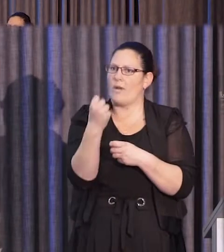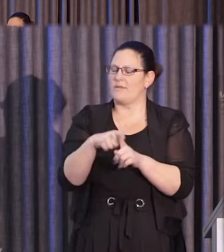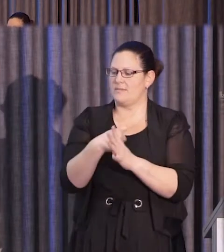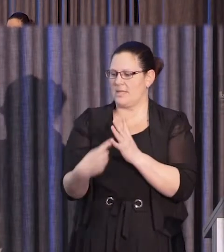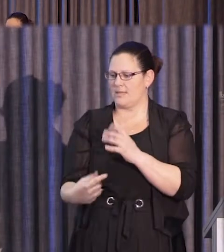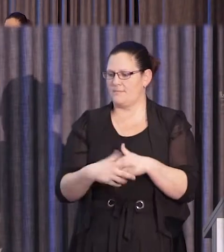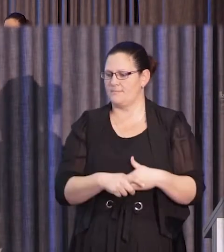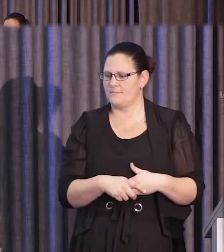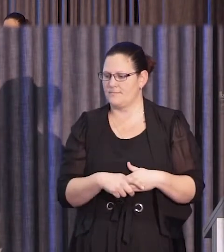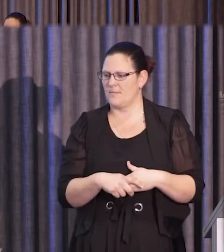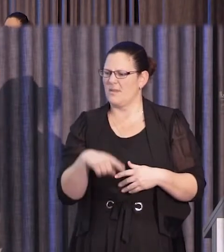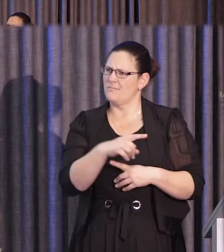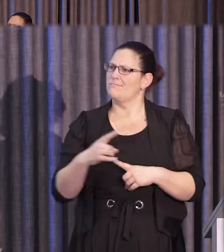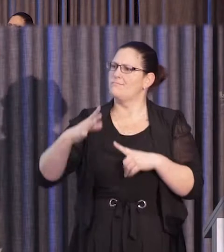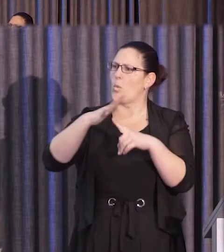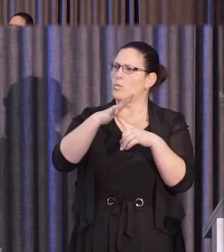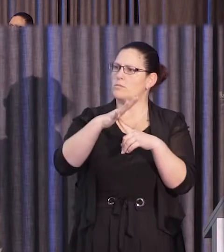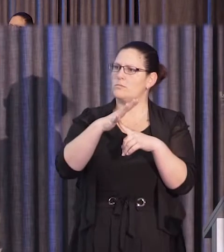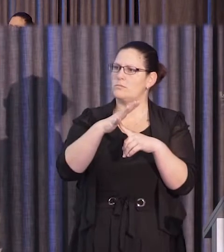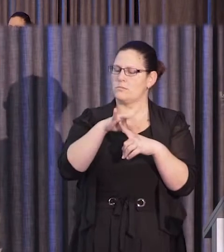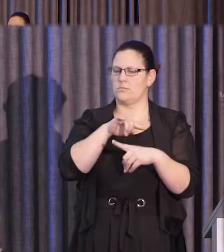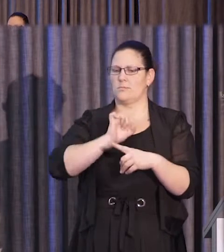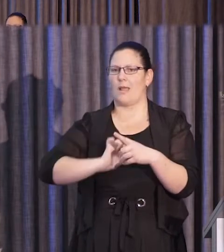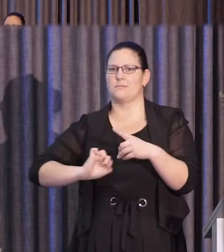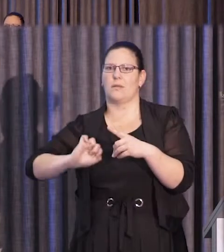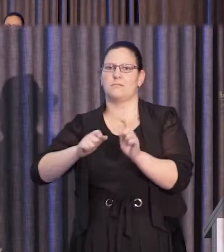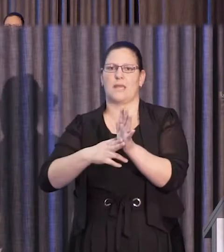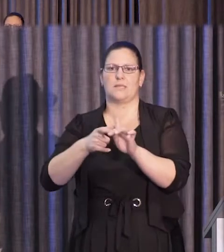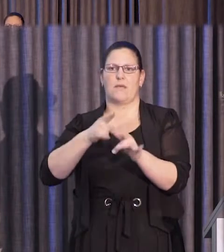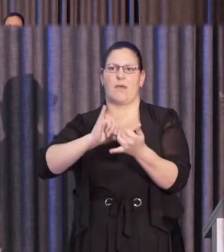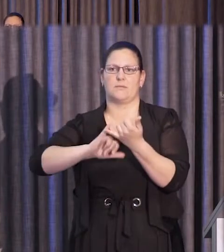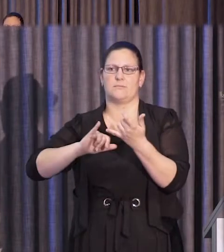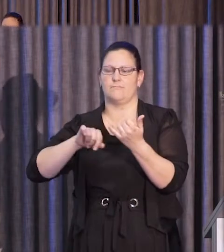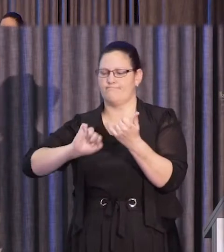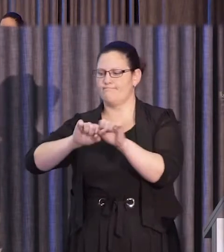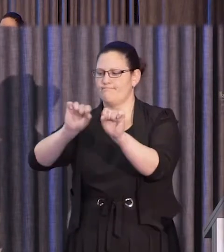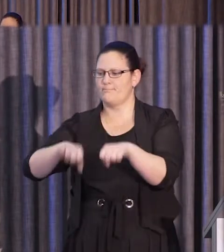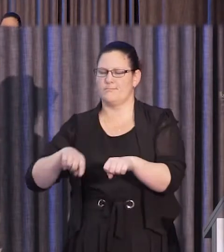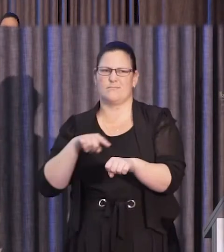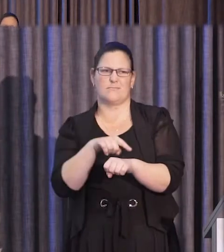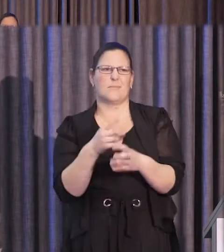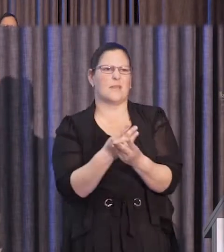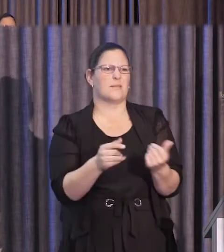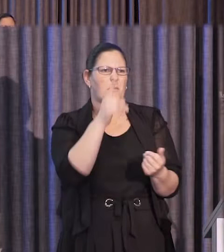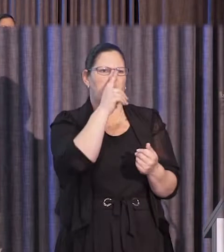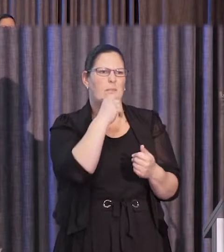of the whole National Disability Insurance scheme. Some people go so far as to say if ILC doesn't work, then the rest of it won't work